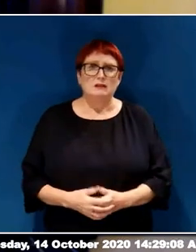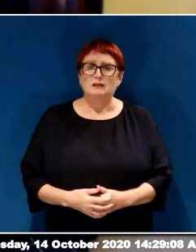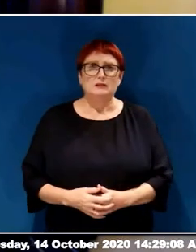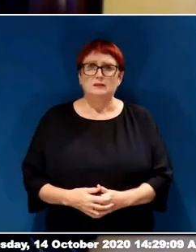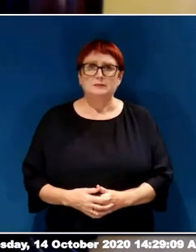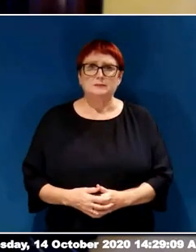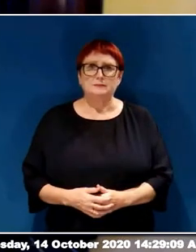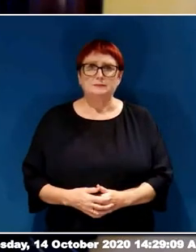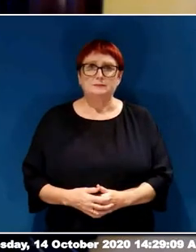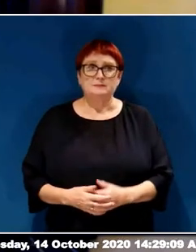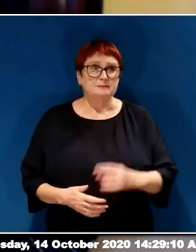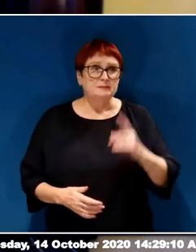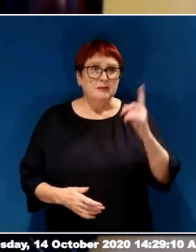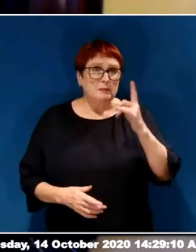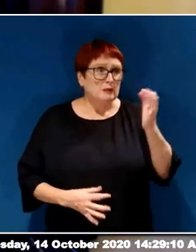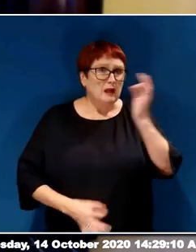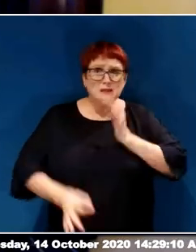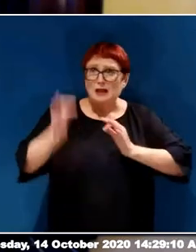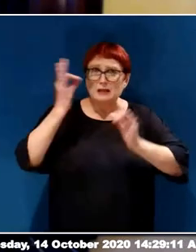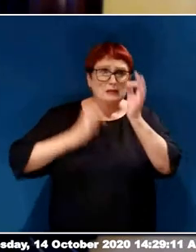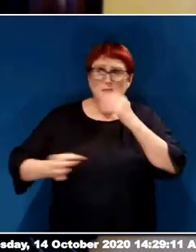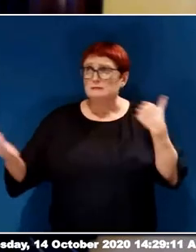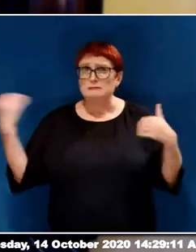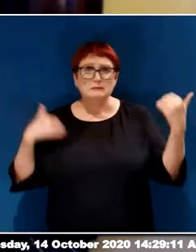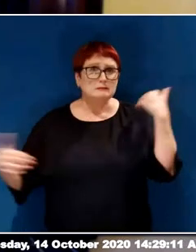of course, that is not my area of expertise.